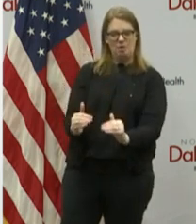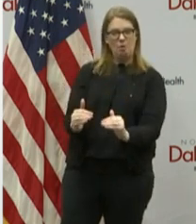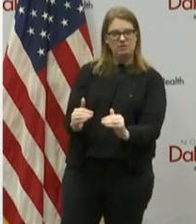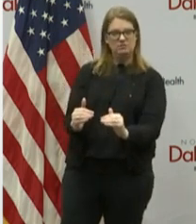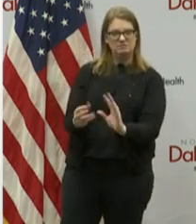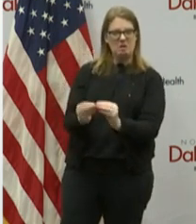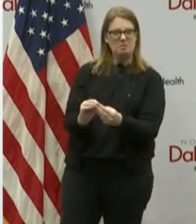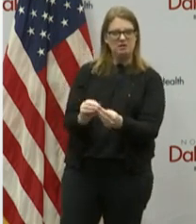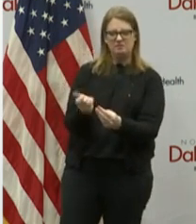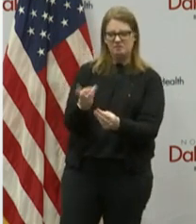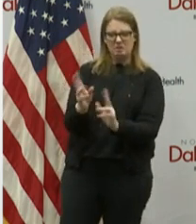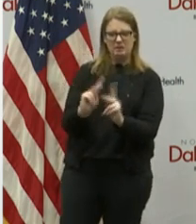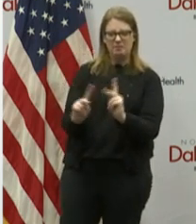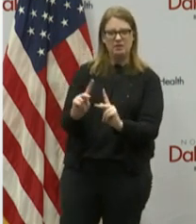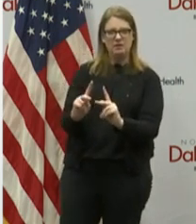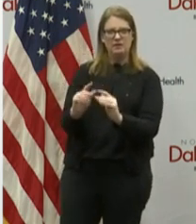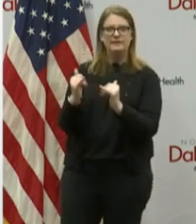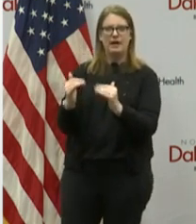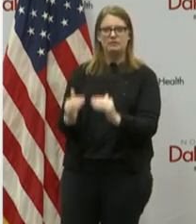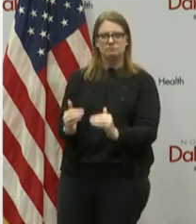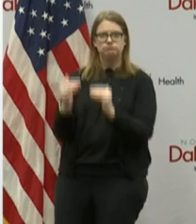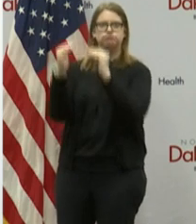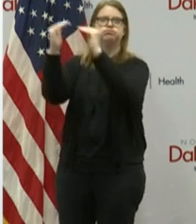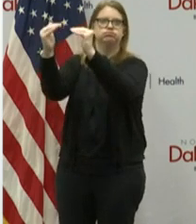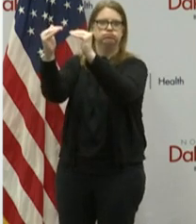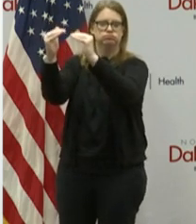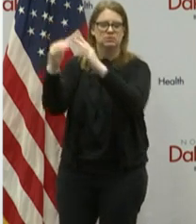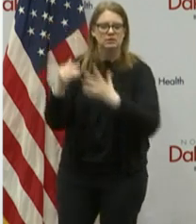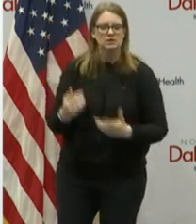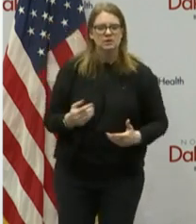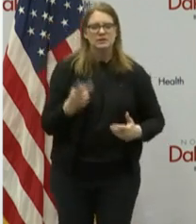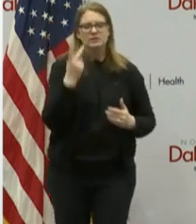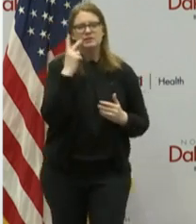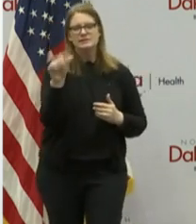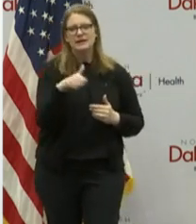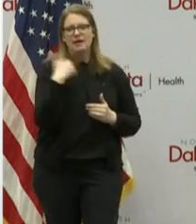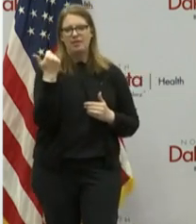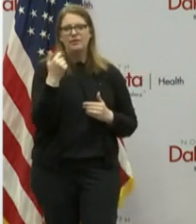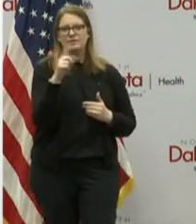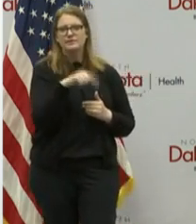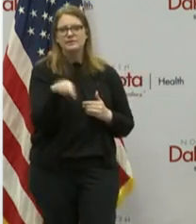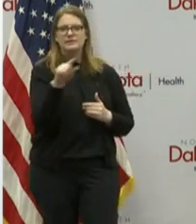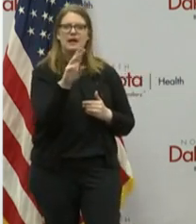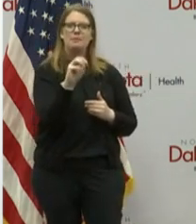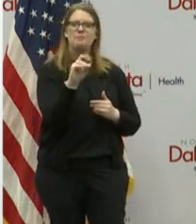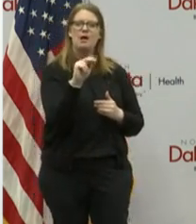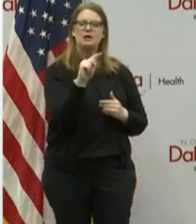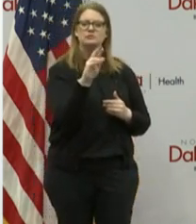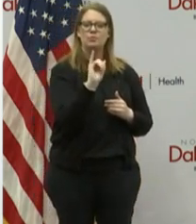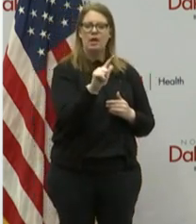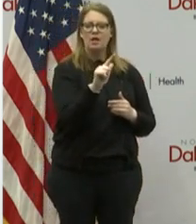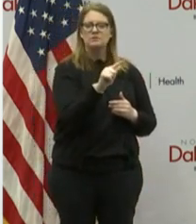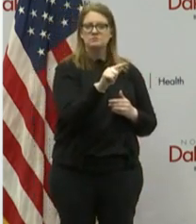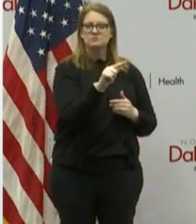THAT MOVED GRAND FORKS FROM ONE OF THE LOWEST STATES UP TO ONE OF THE HIGHEST AHEAD OF DUNN COUNTY AND YOU CAN SEE